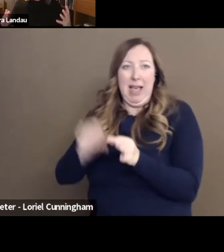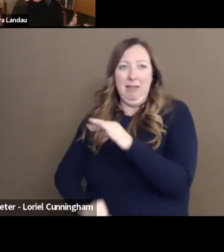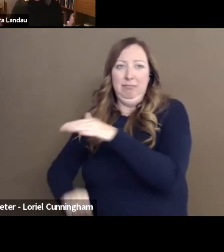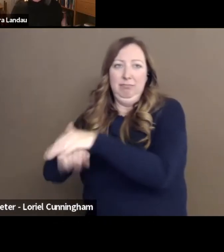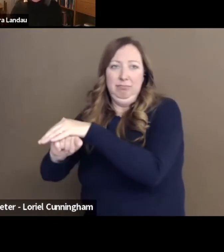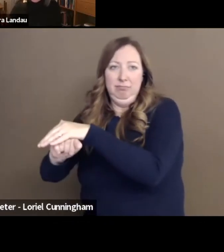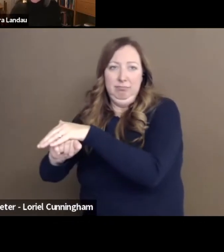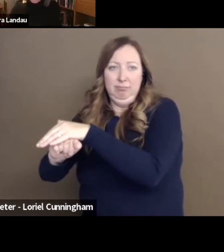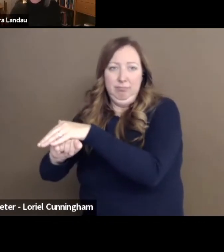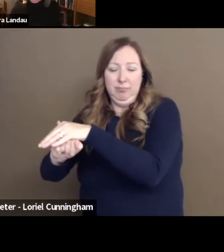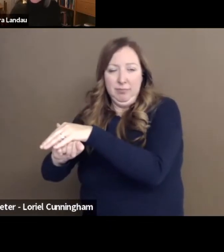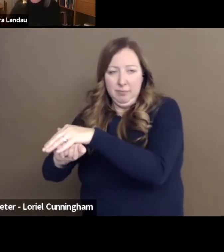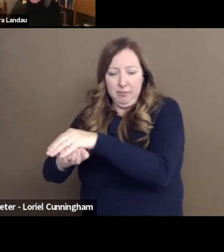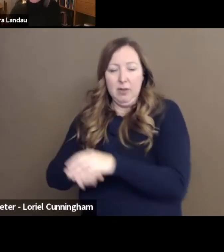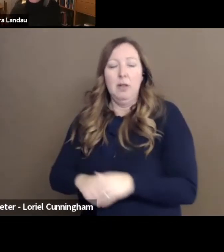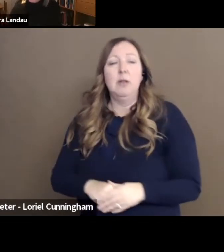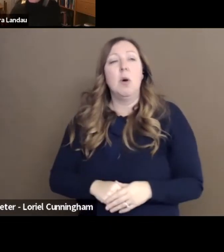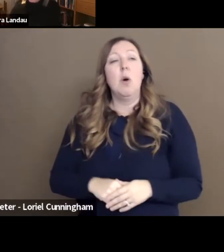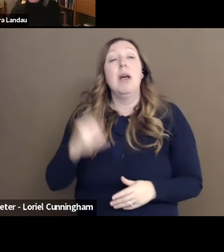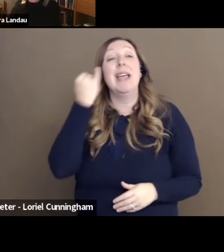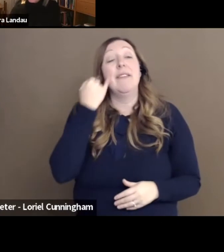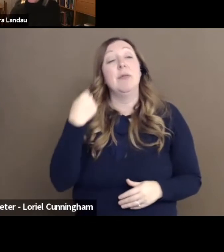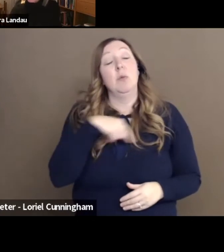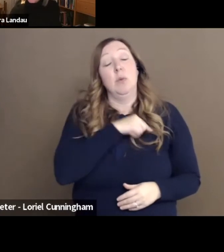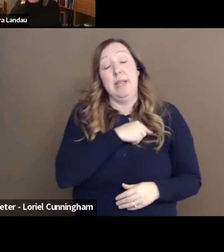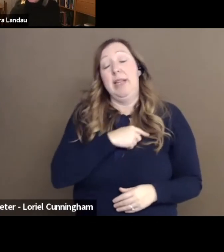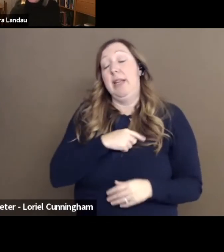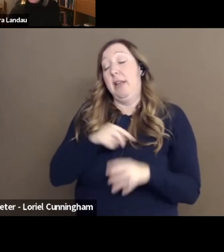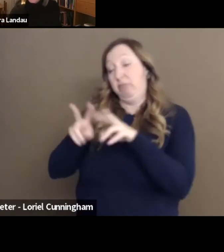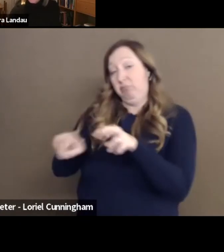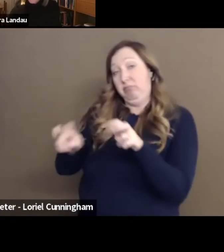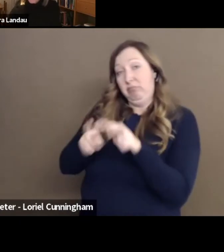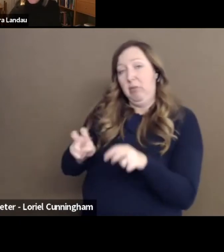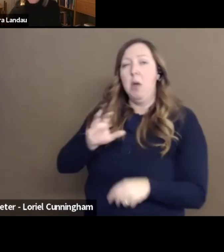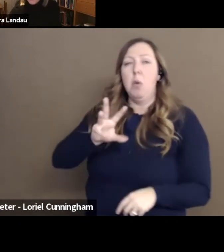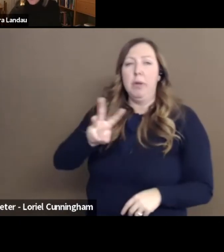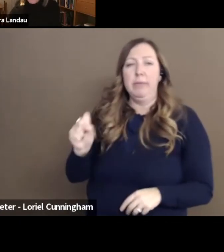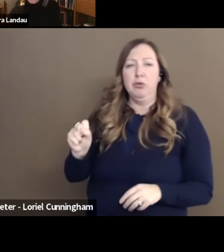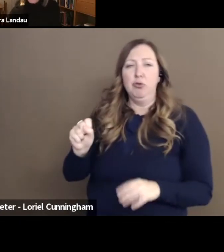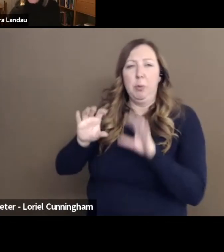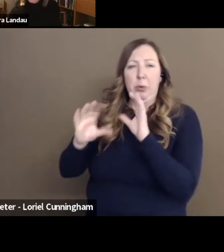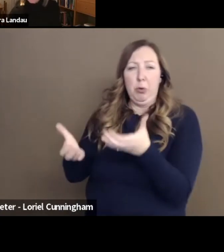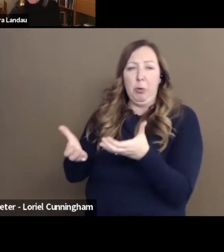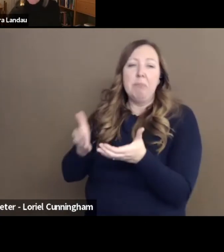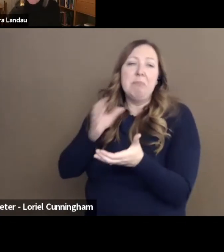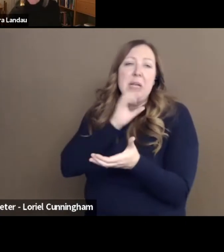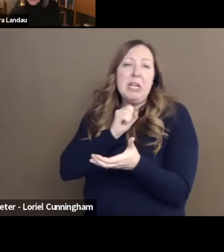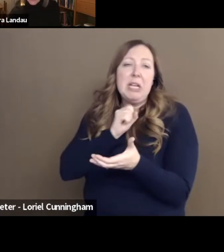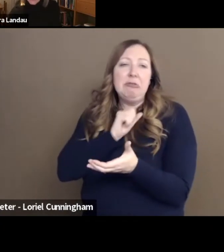stabilized more or less for a person with williams syndrome in these tasks